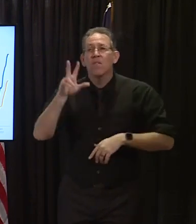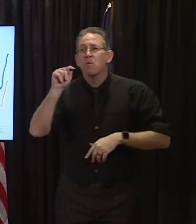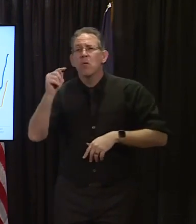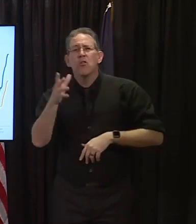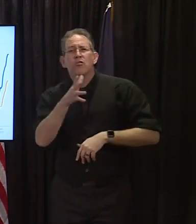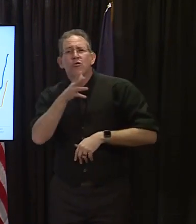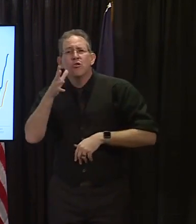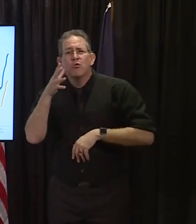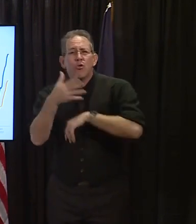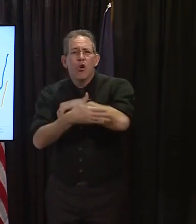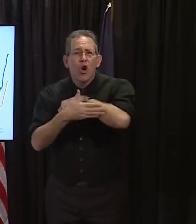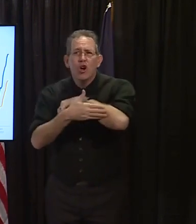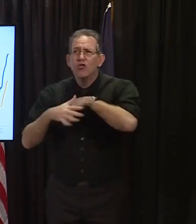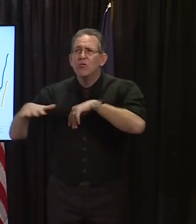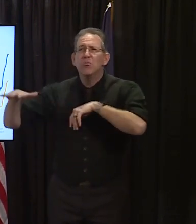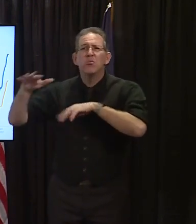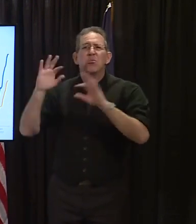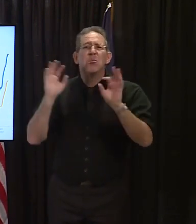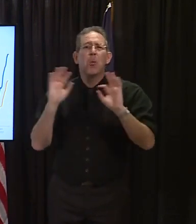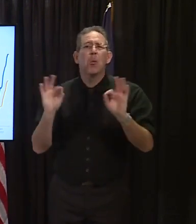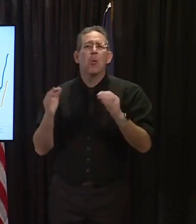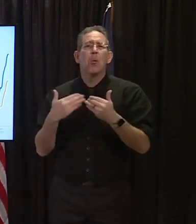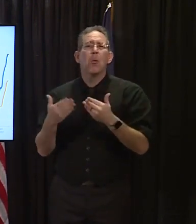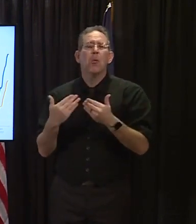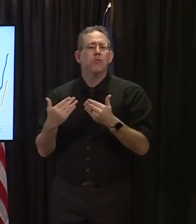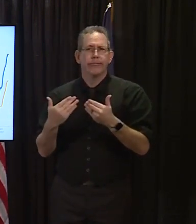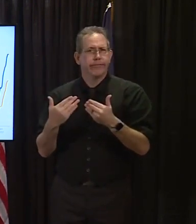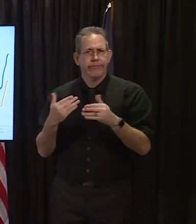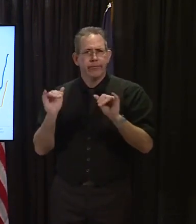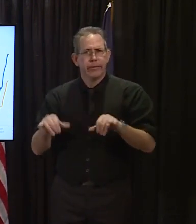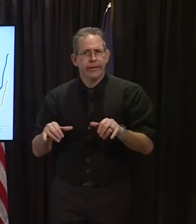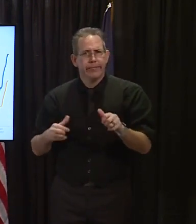continues to spread through these more rural areas. And you can see that